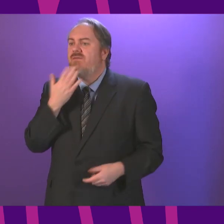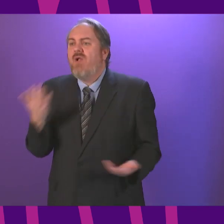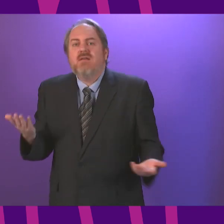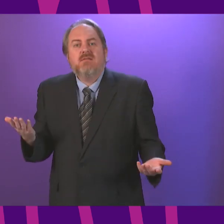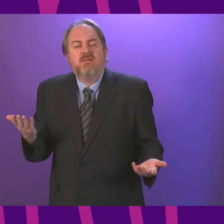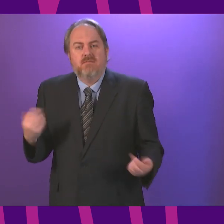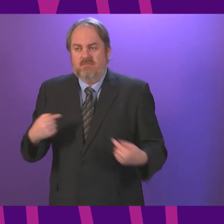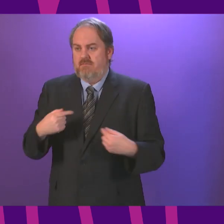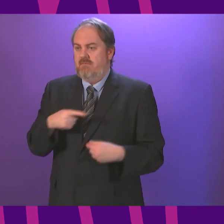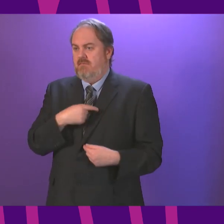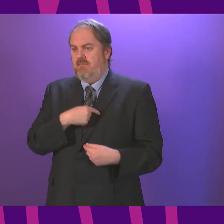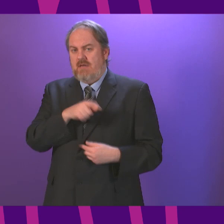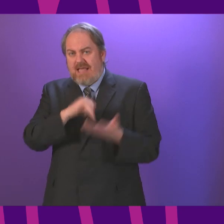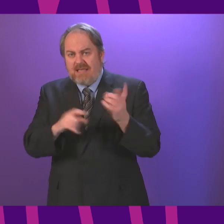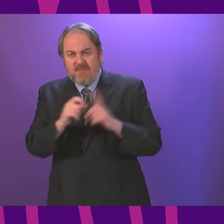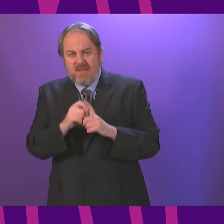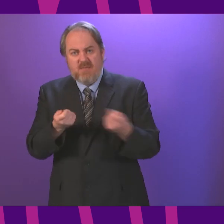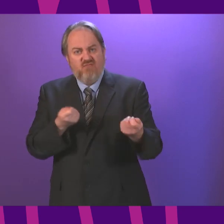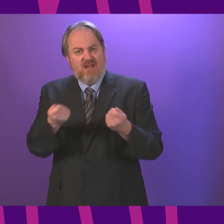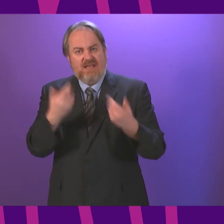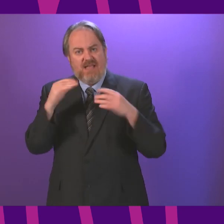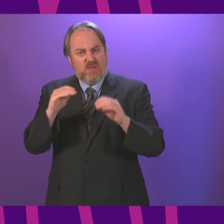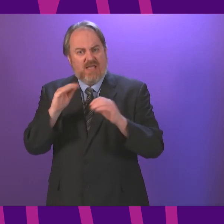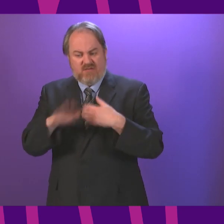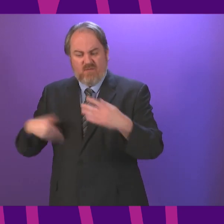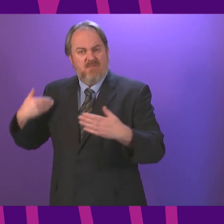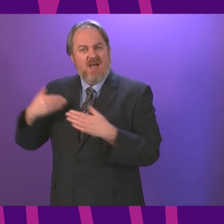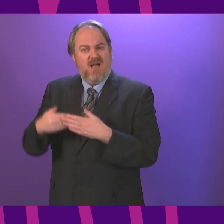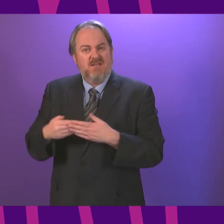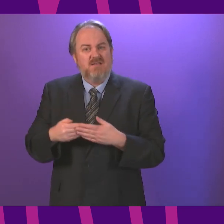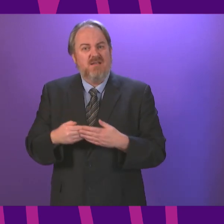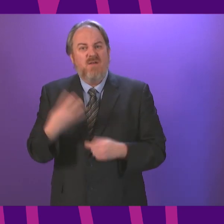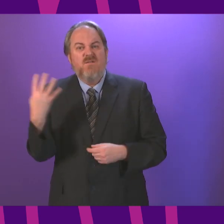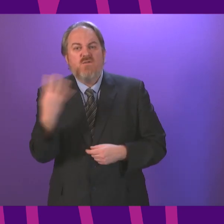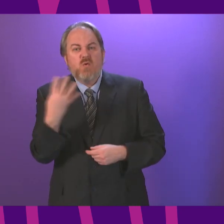cannot be the party that has been in full control of our education system for the past 14 years—no.